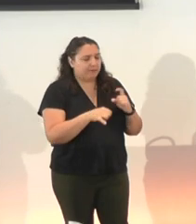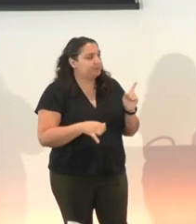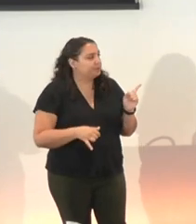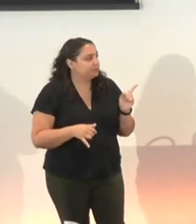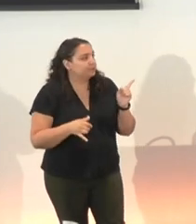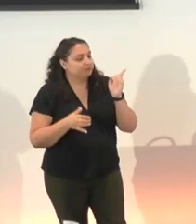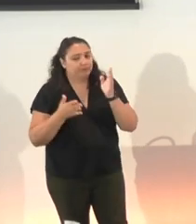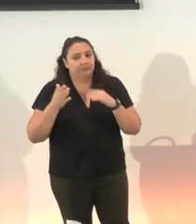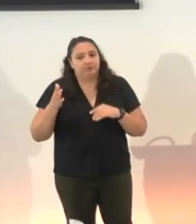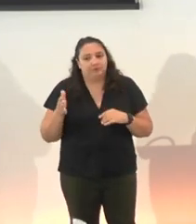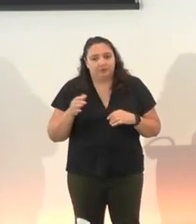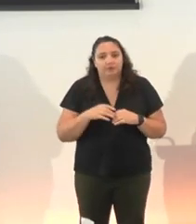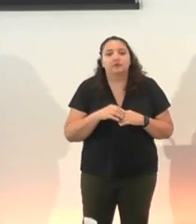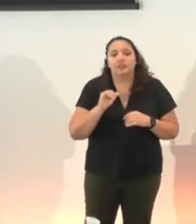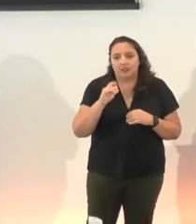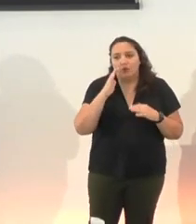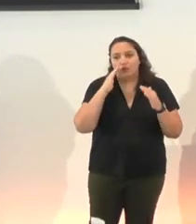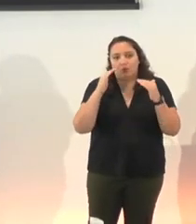Greg: I want to move on to something else but I gotta say we have to get this right